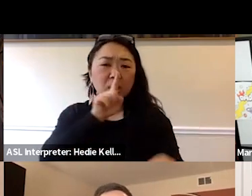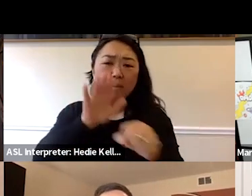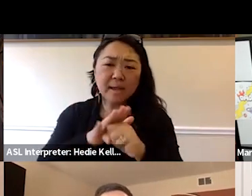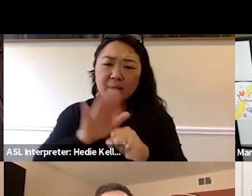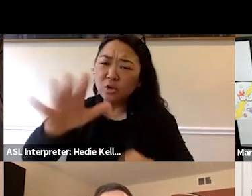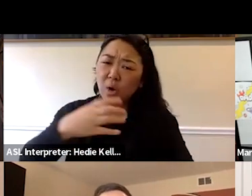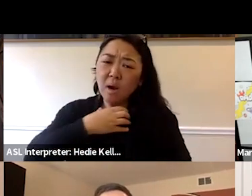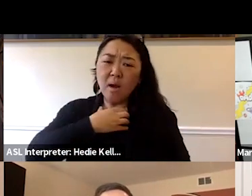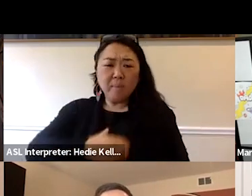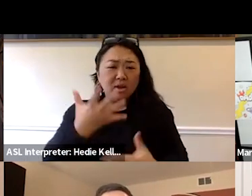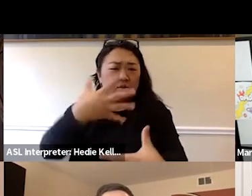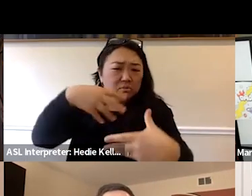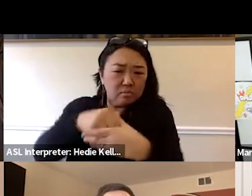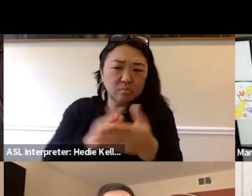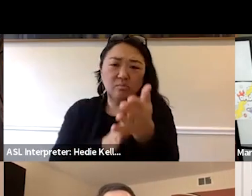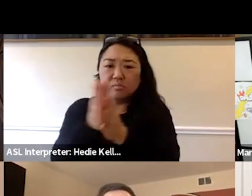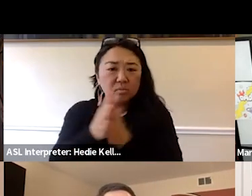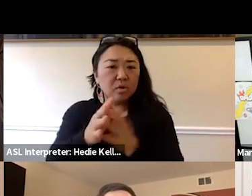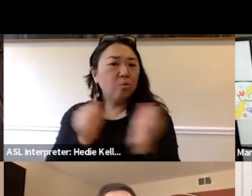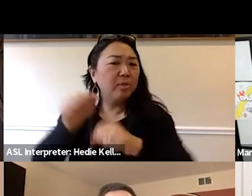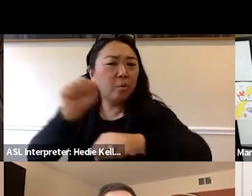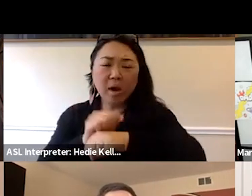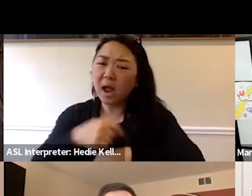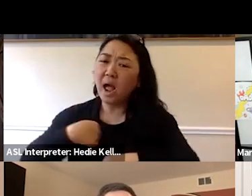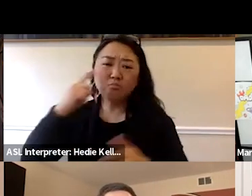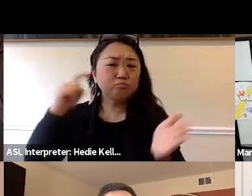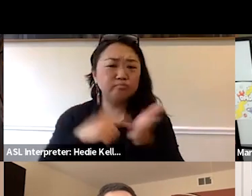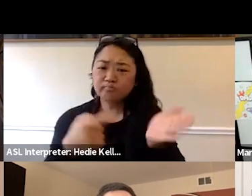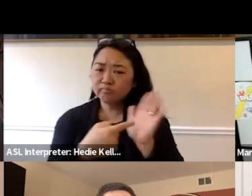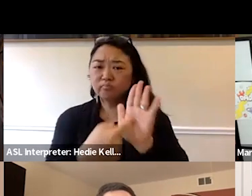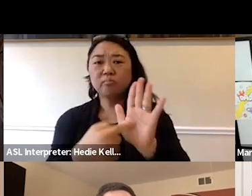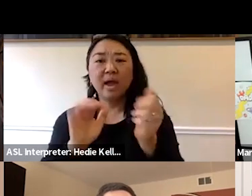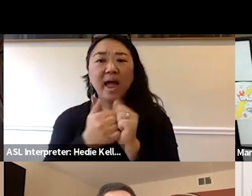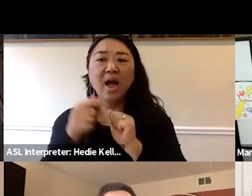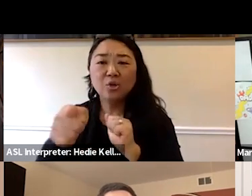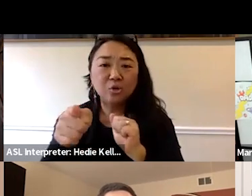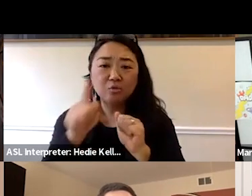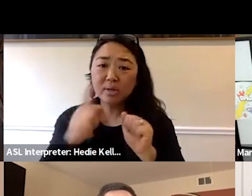to this work, it really comes through in how you present the materials.